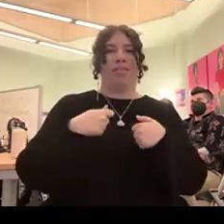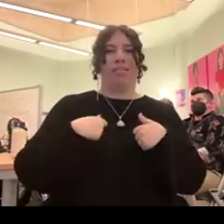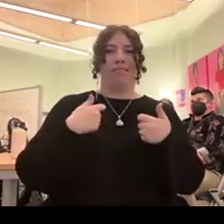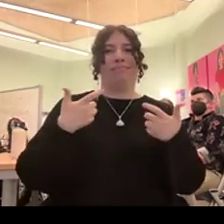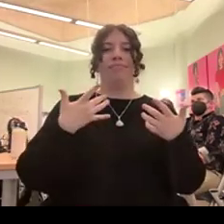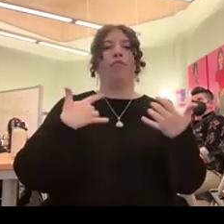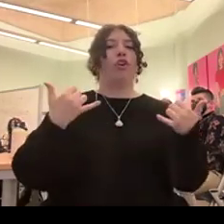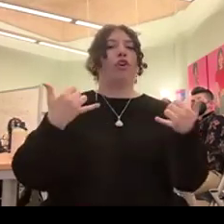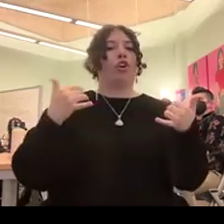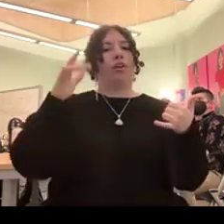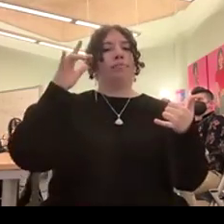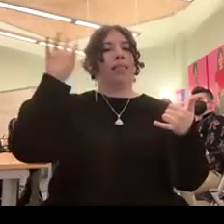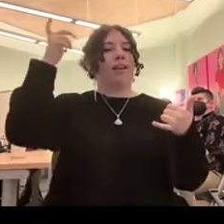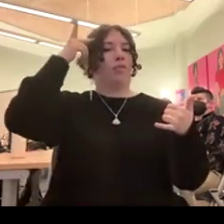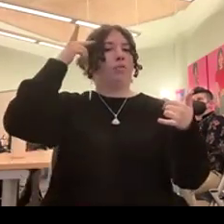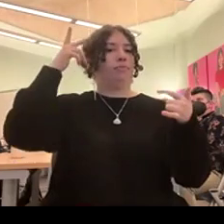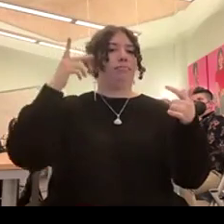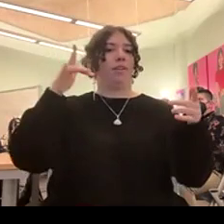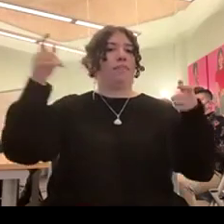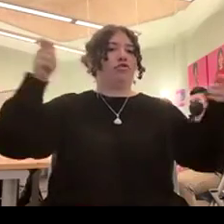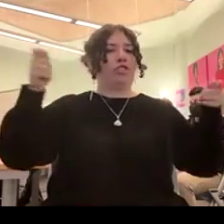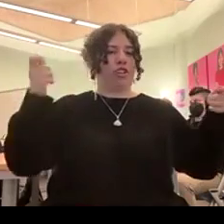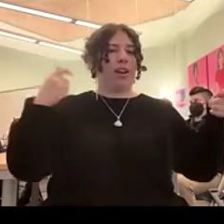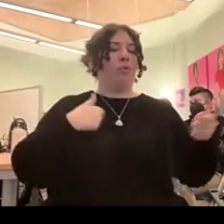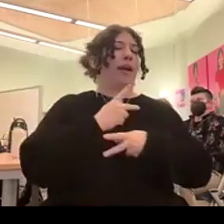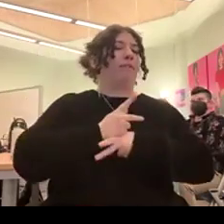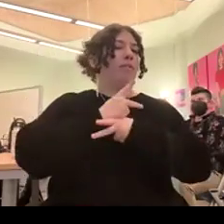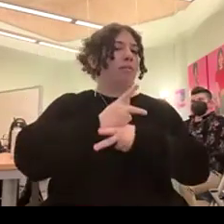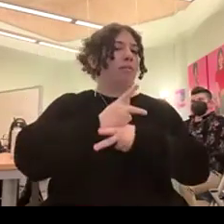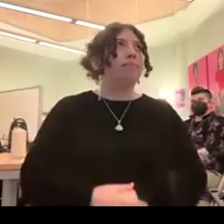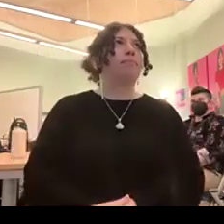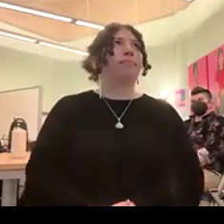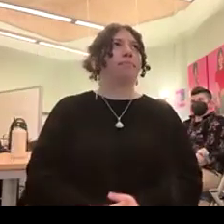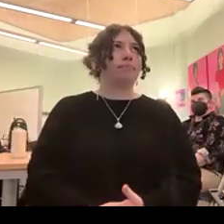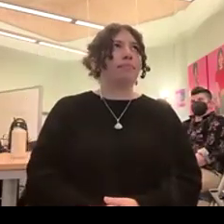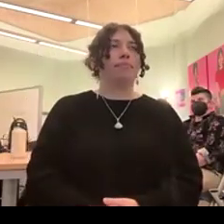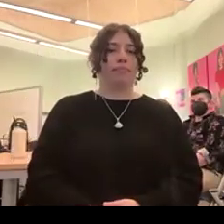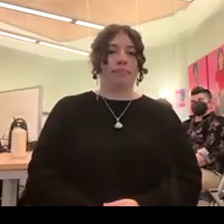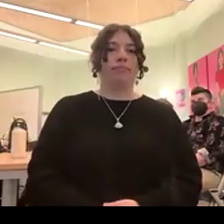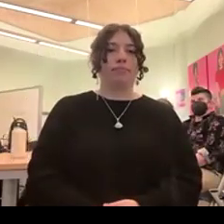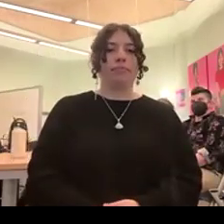gotten and especially in our current climate. So that's kind of where... I'll just pause there.